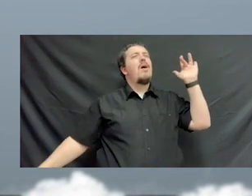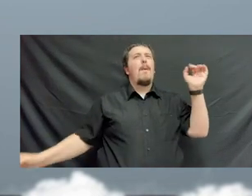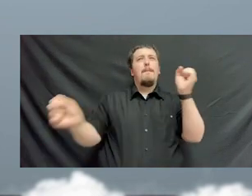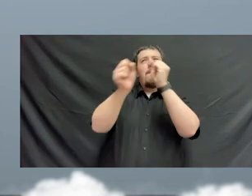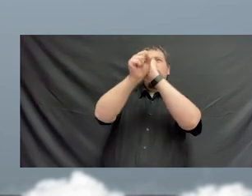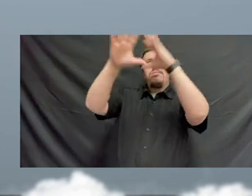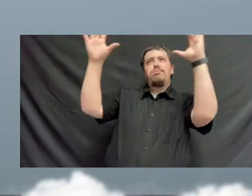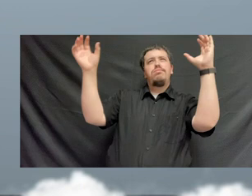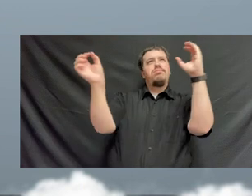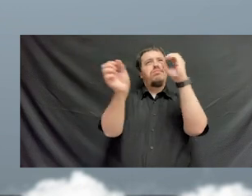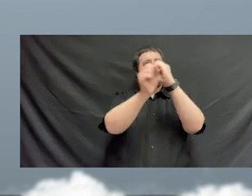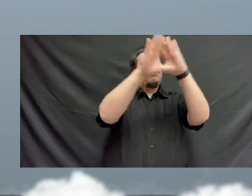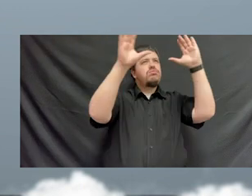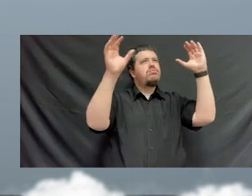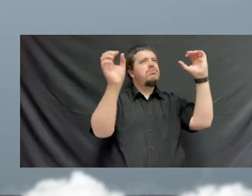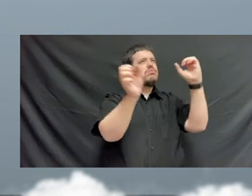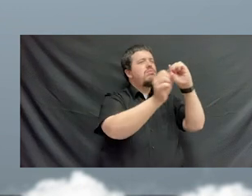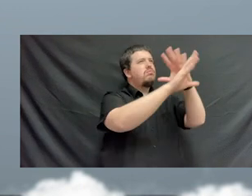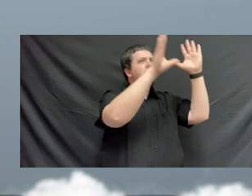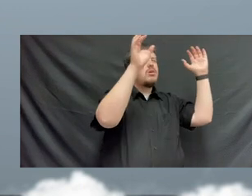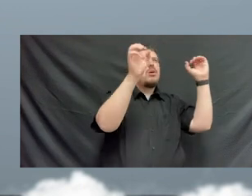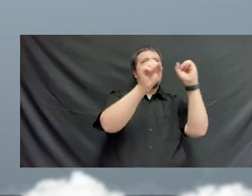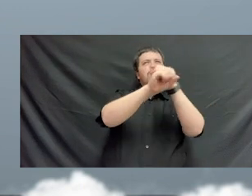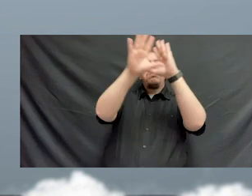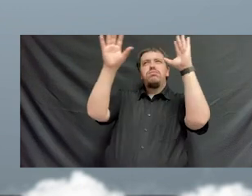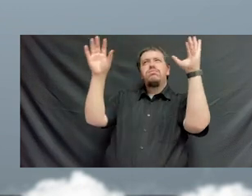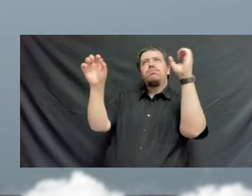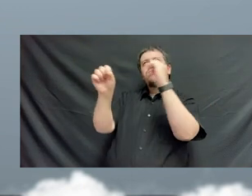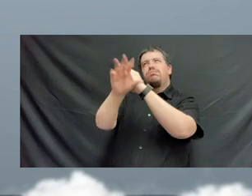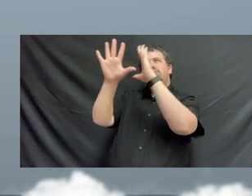The bombs bursting in air